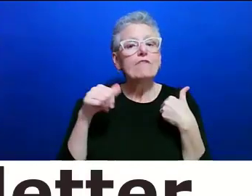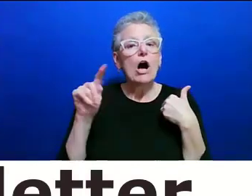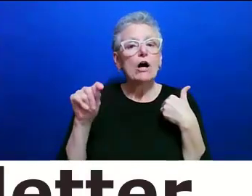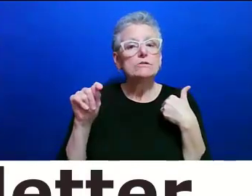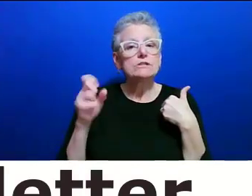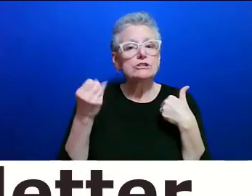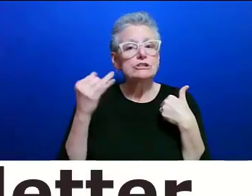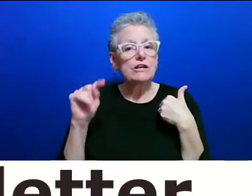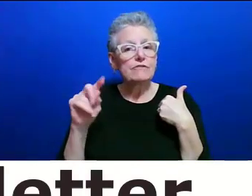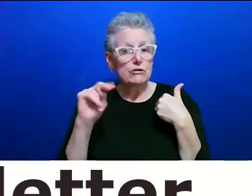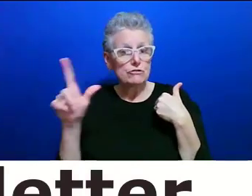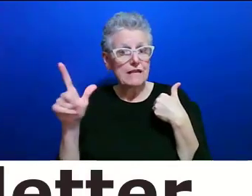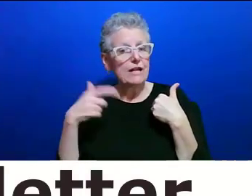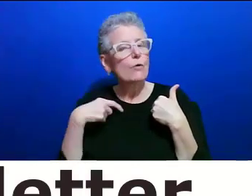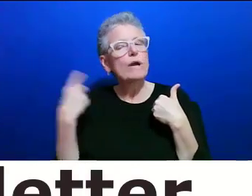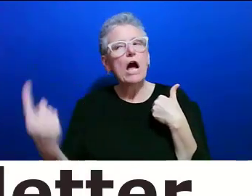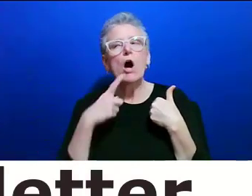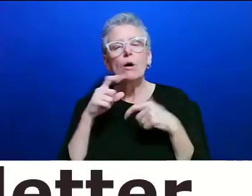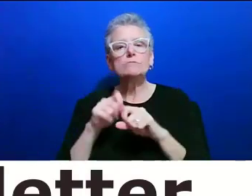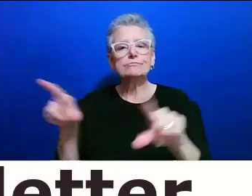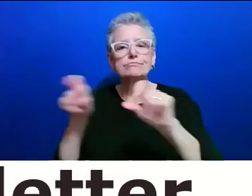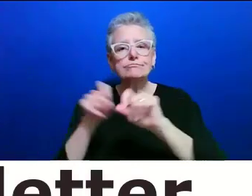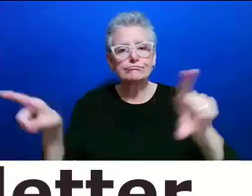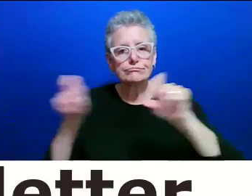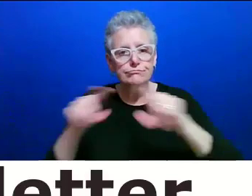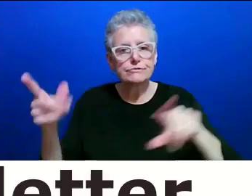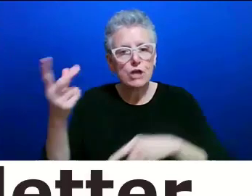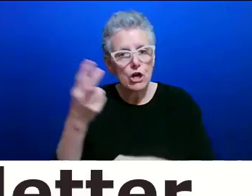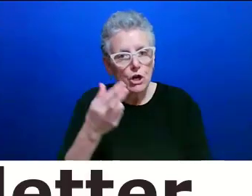sending out blurbs, resources, things that are happening